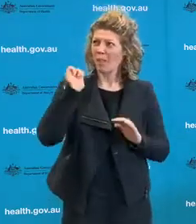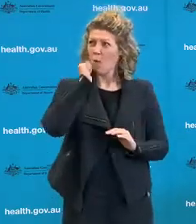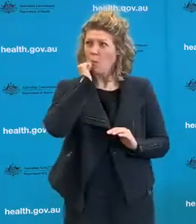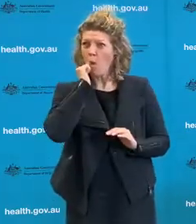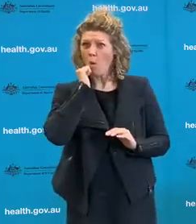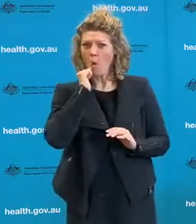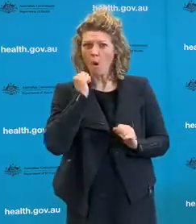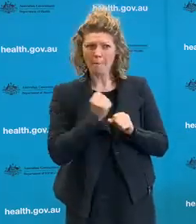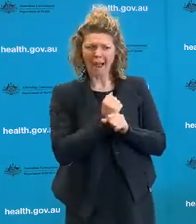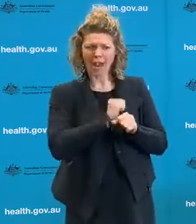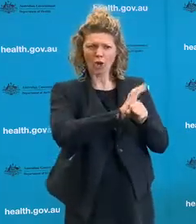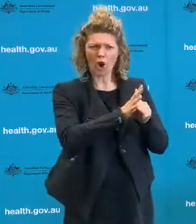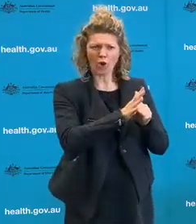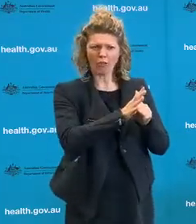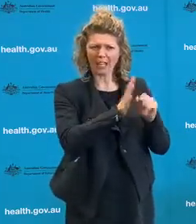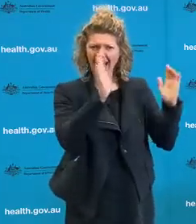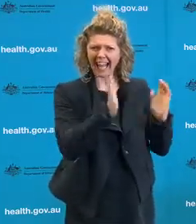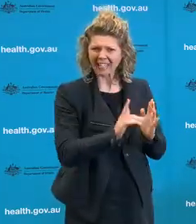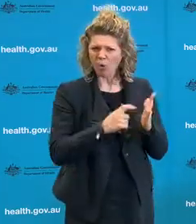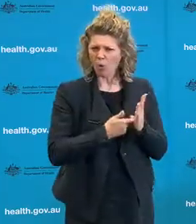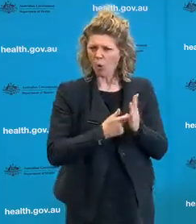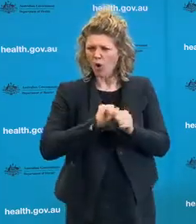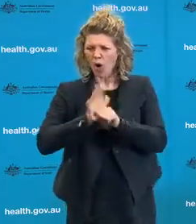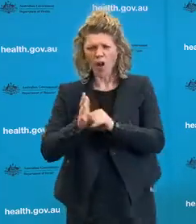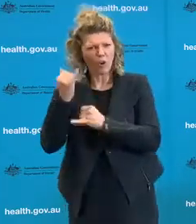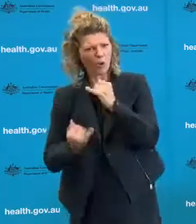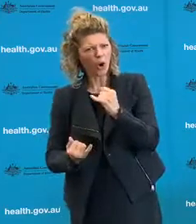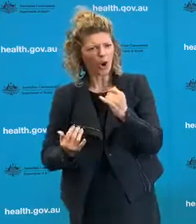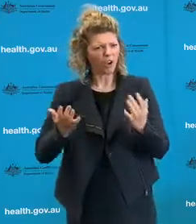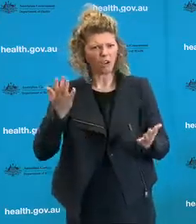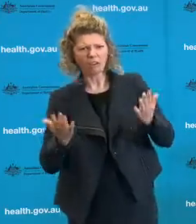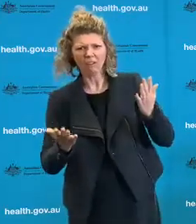discussion about whether the virus might be less transmitted